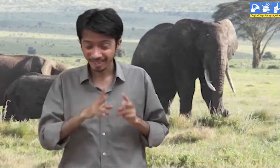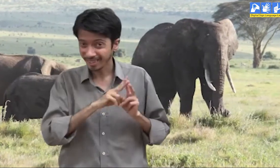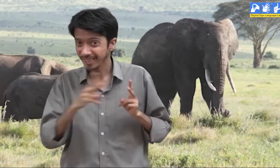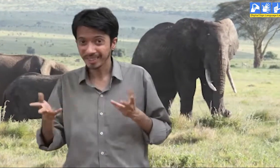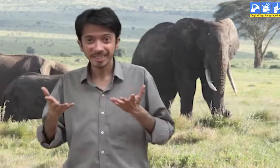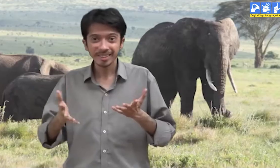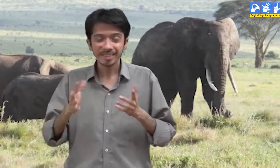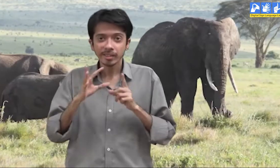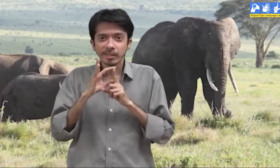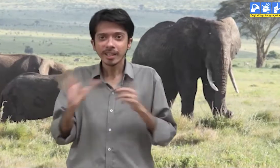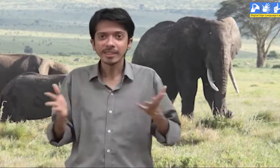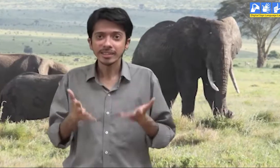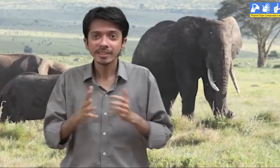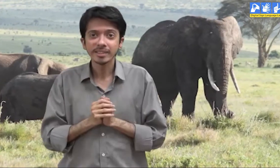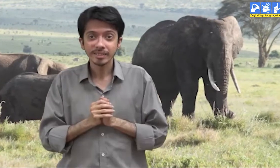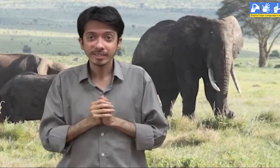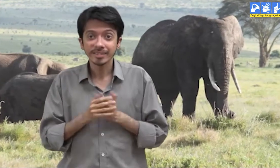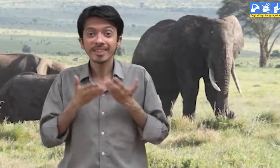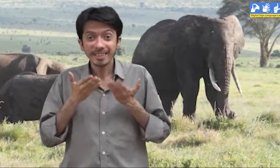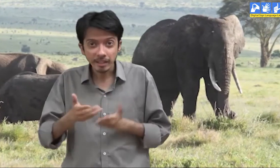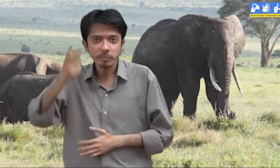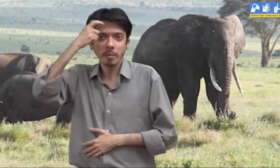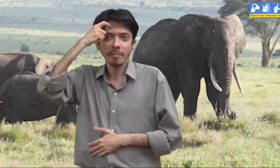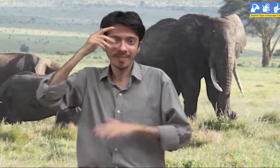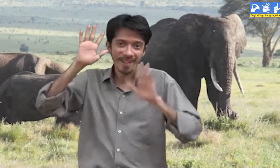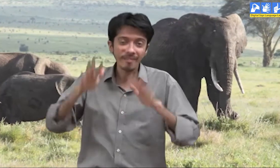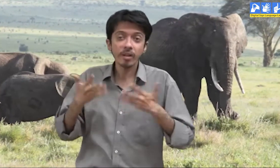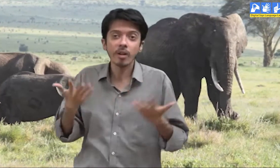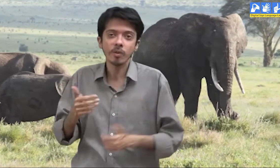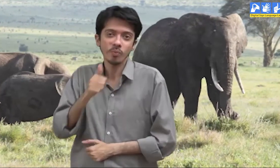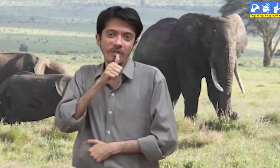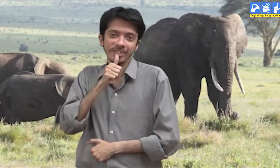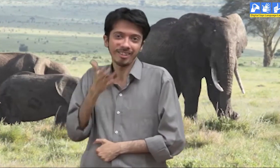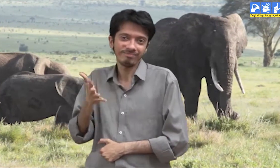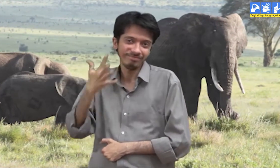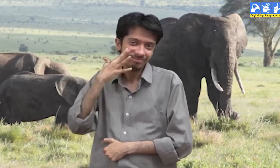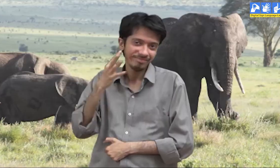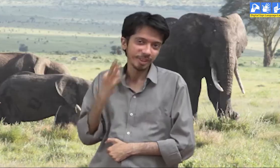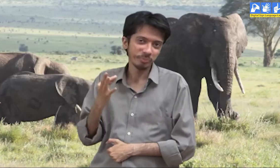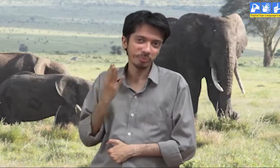After dam construction it can cause a severe problem. So water conservation is very important.